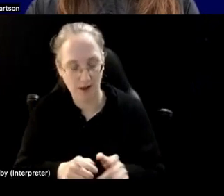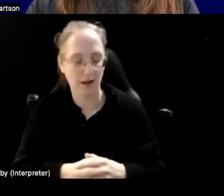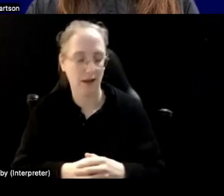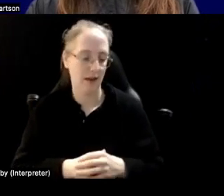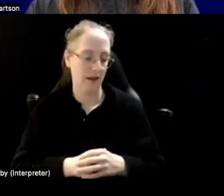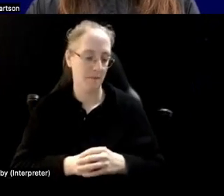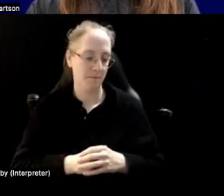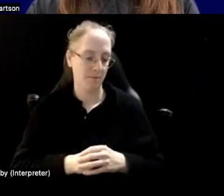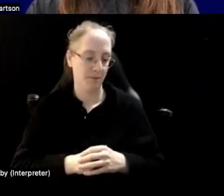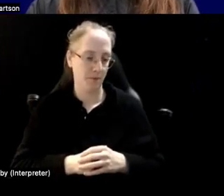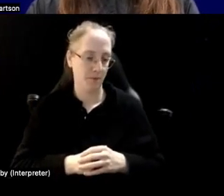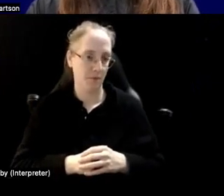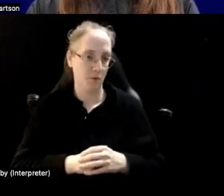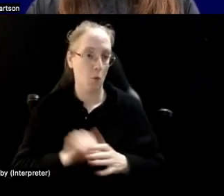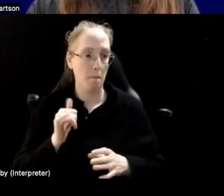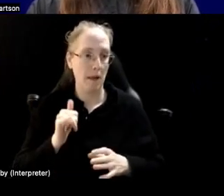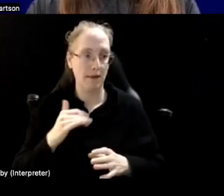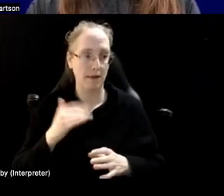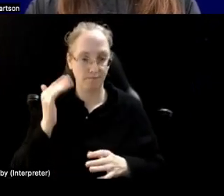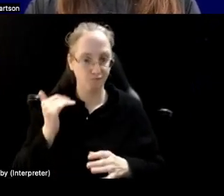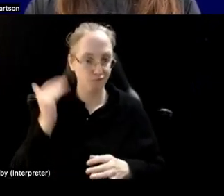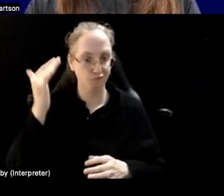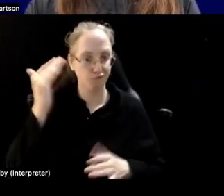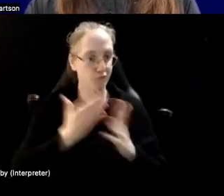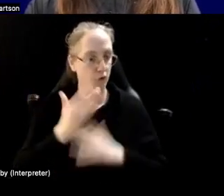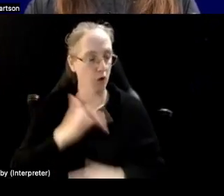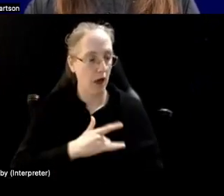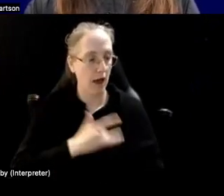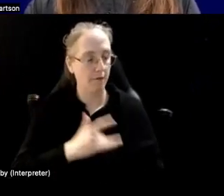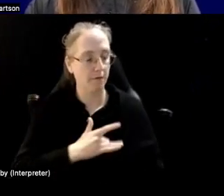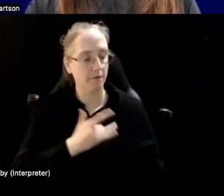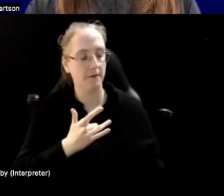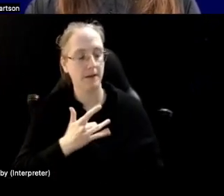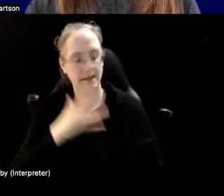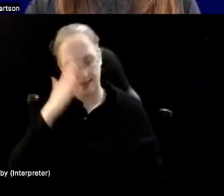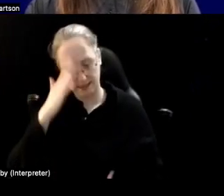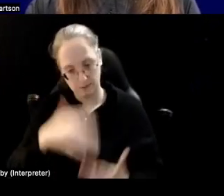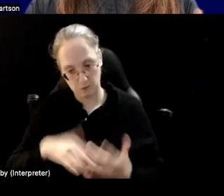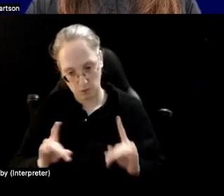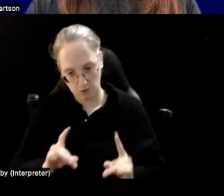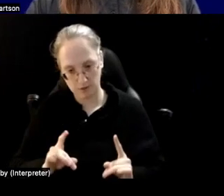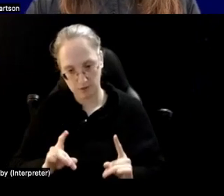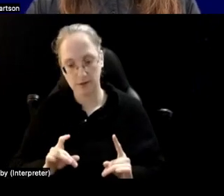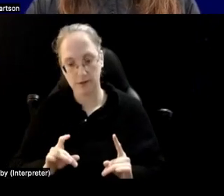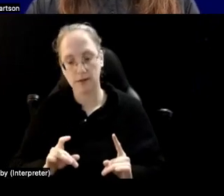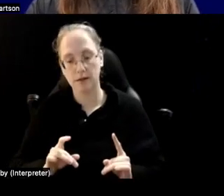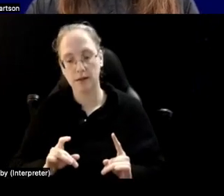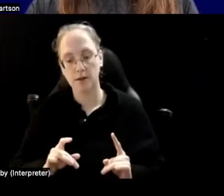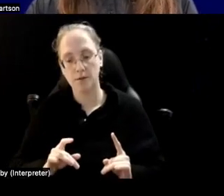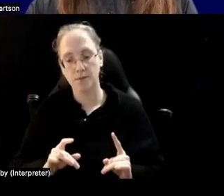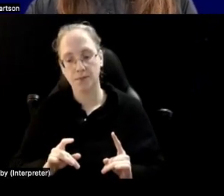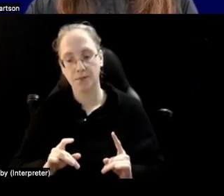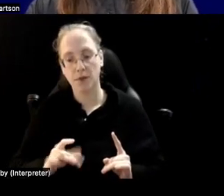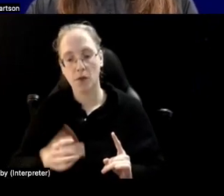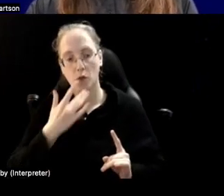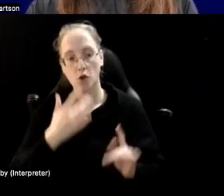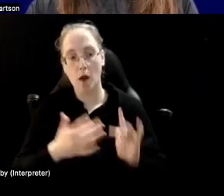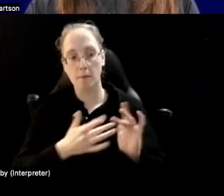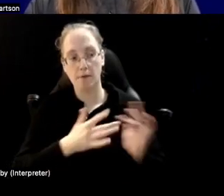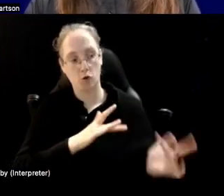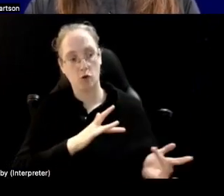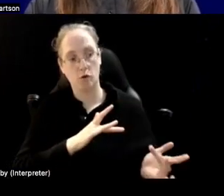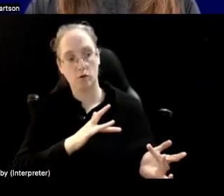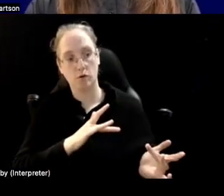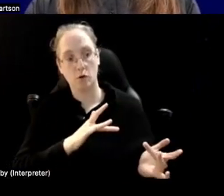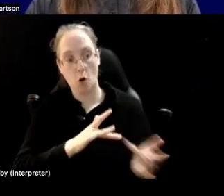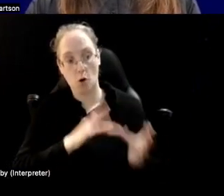through a period of life where the kind of contact that they had from people is about people doing